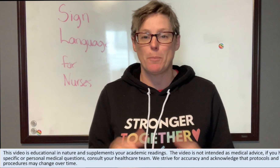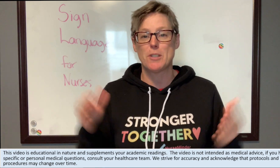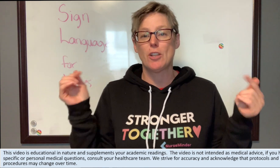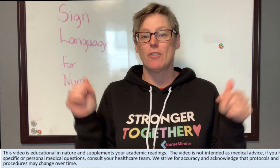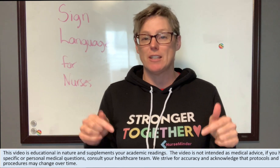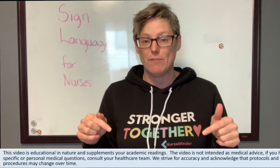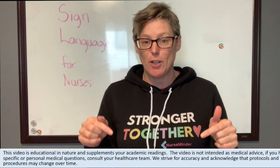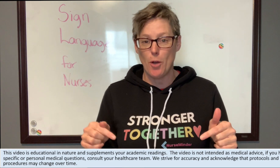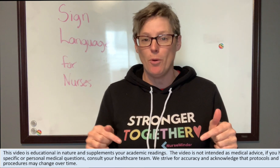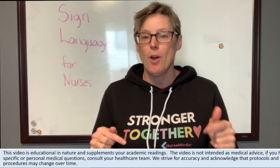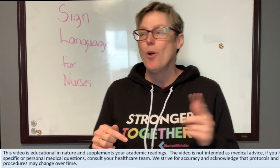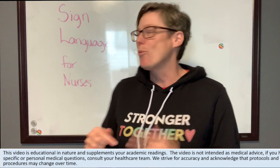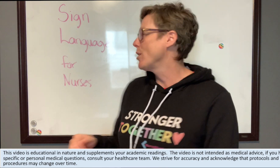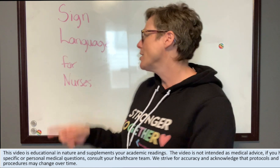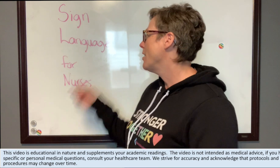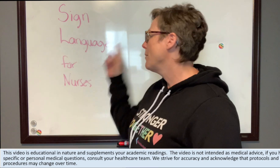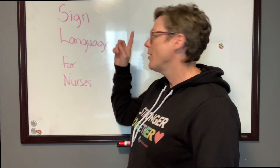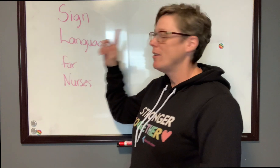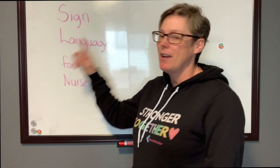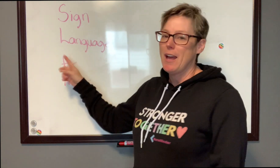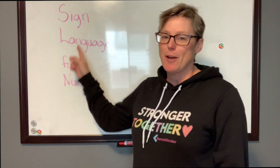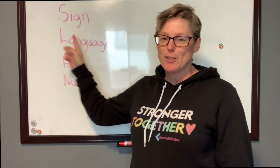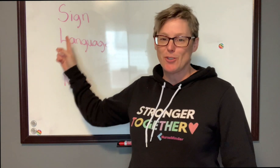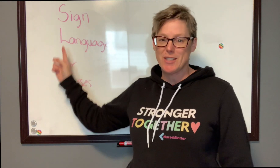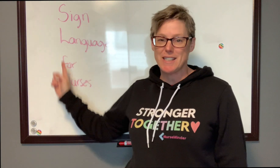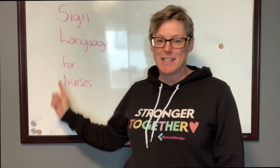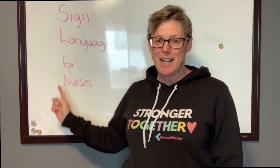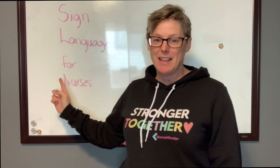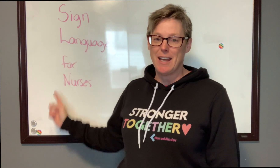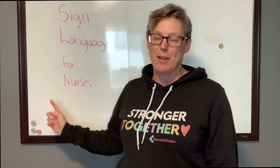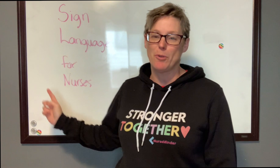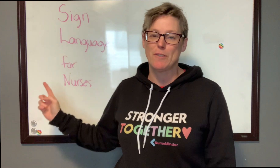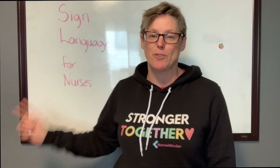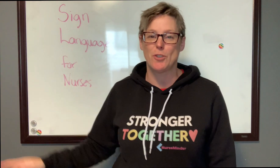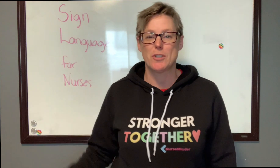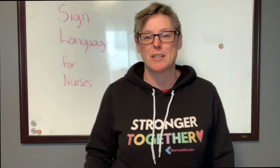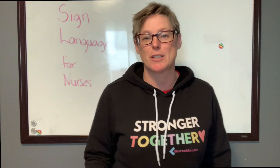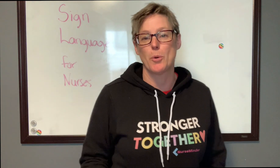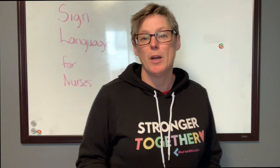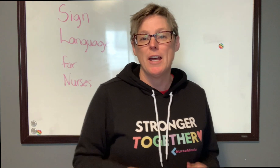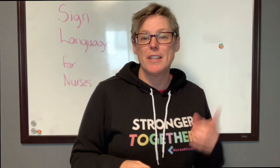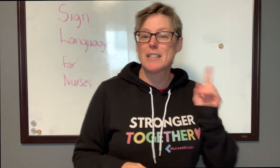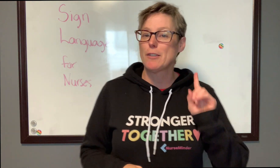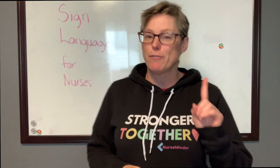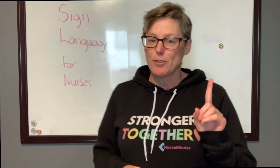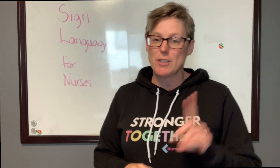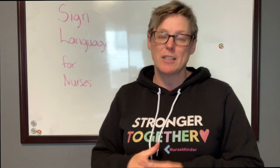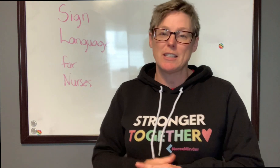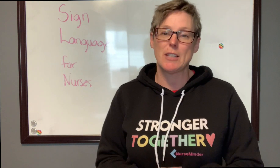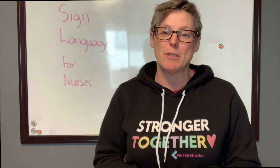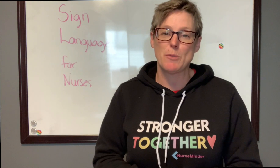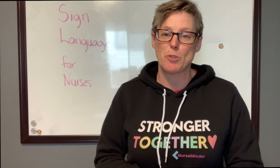in particular in this video we're going to talk about how to learn sign language for nurses so